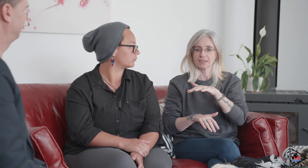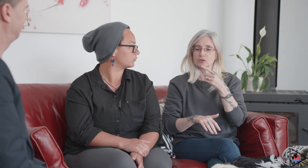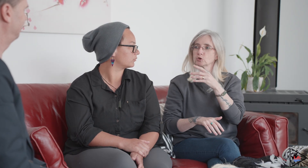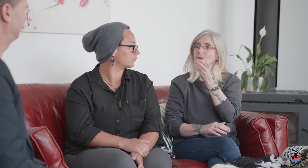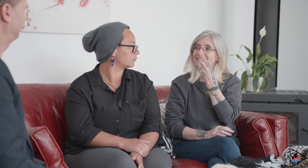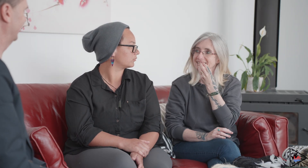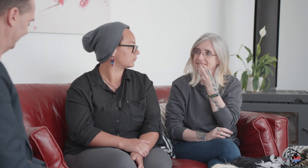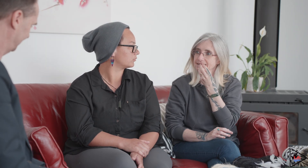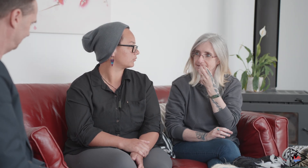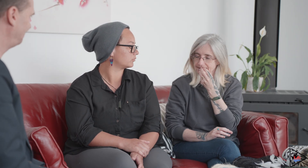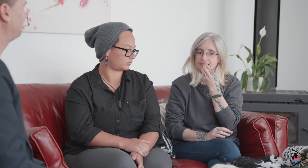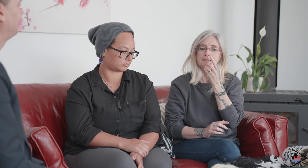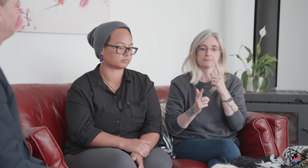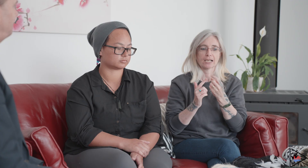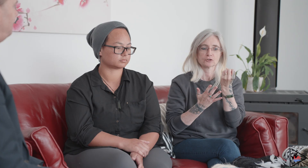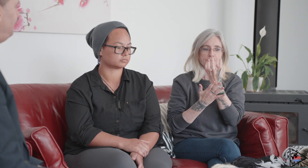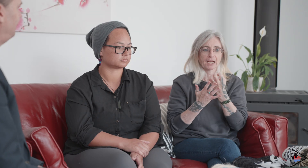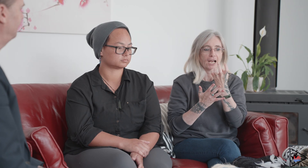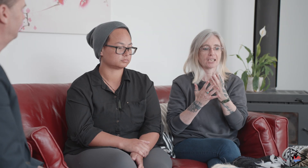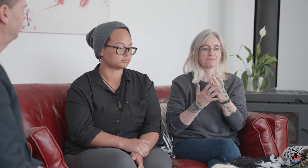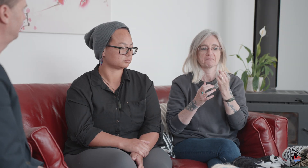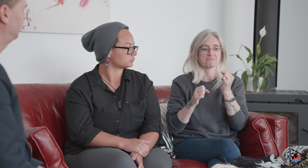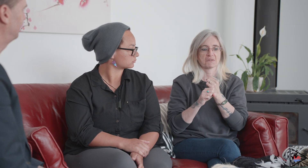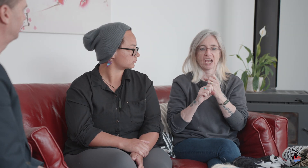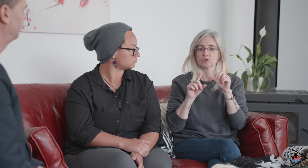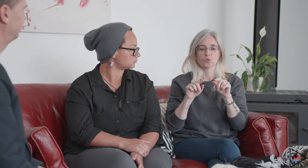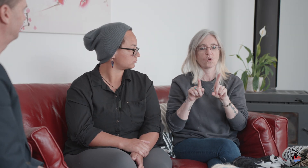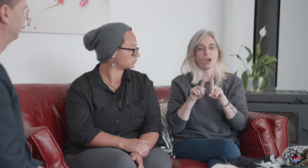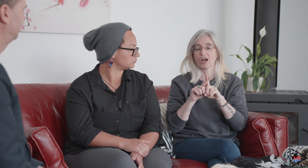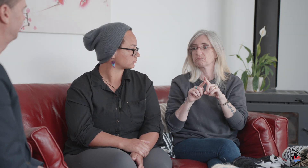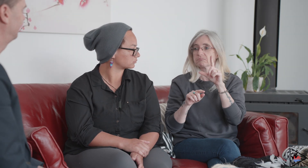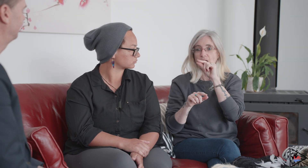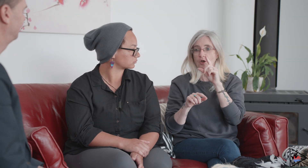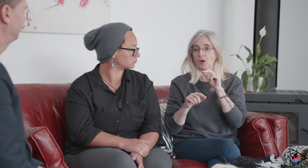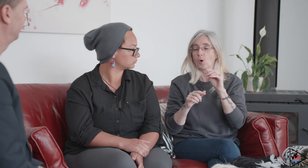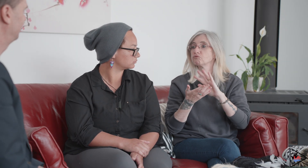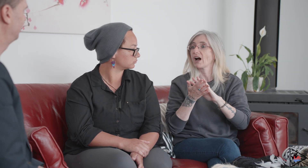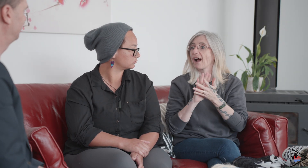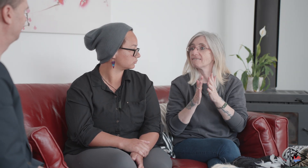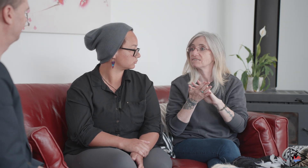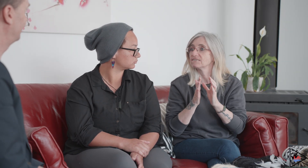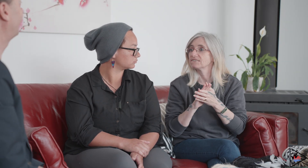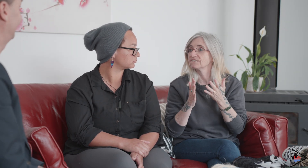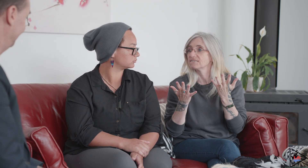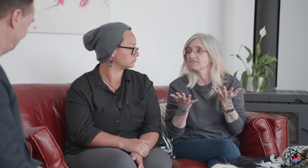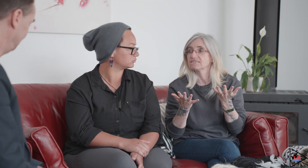This has been used as a traditional food for Māori for generations and it's also